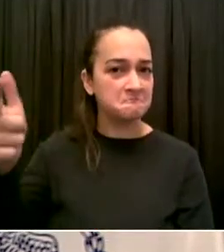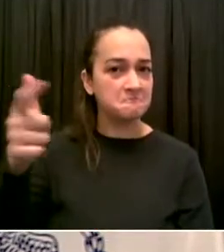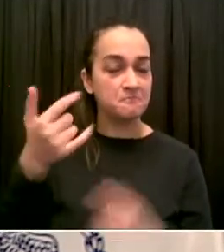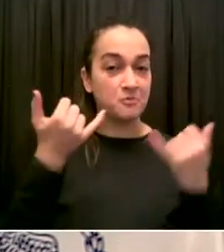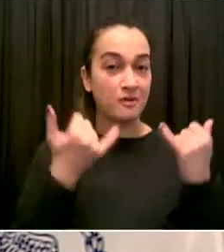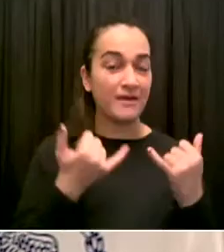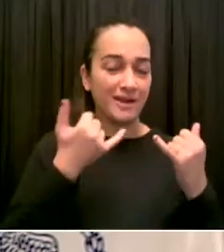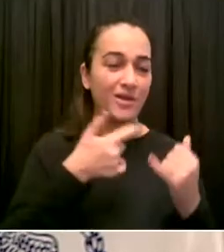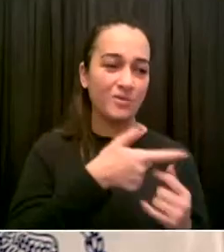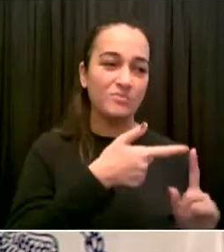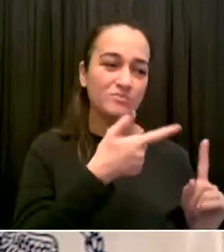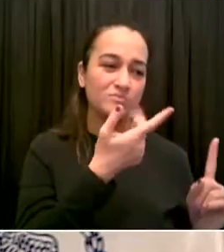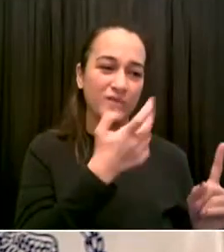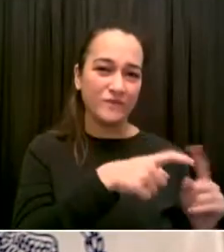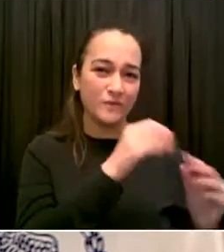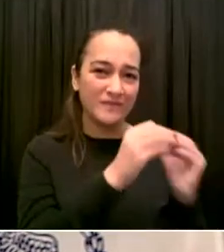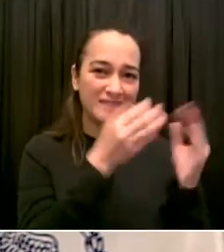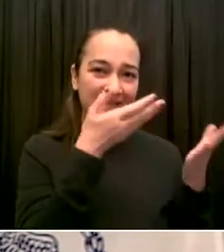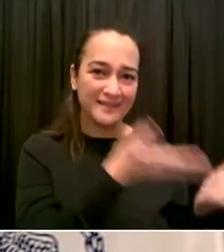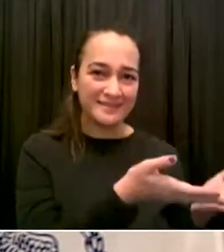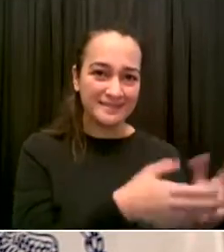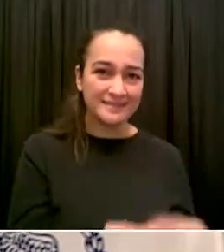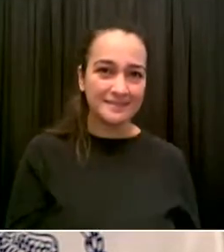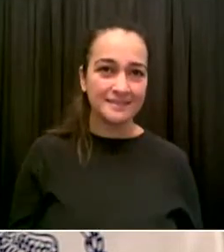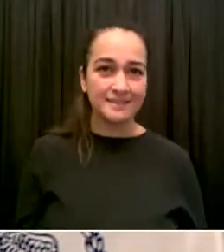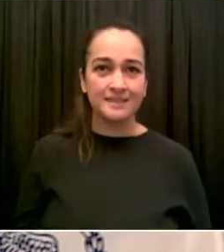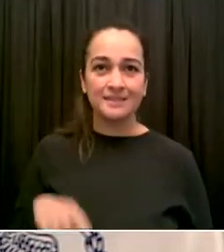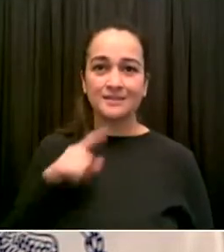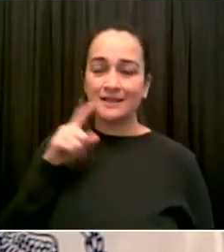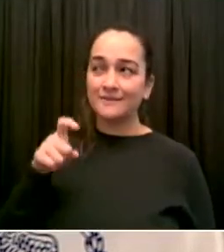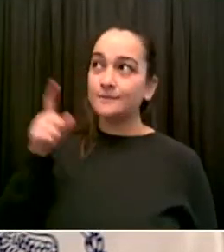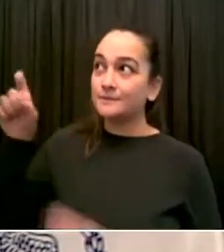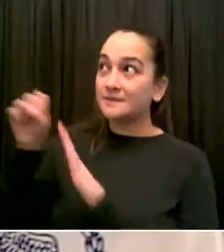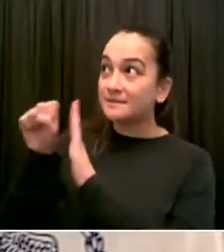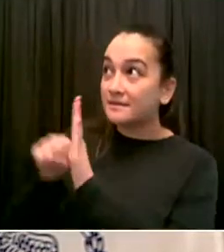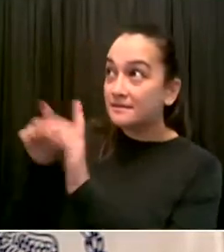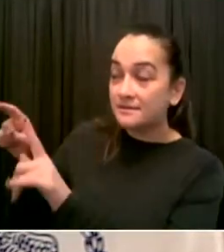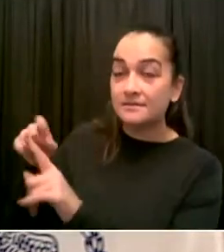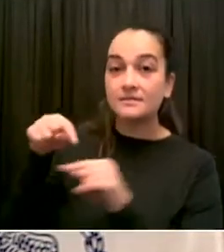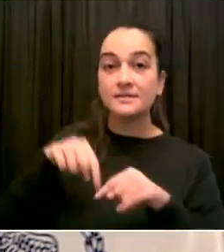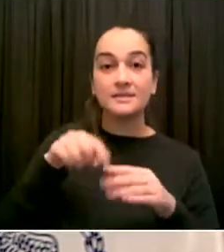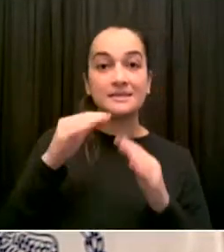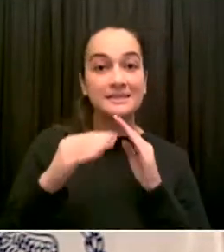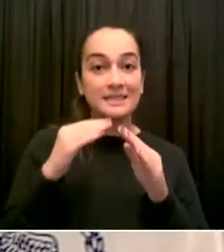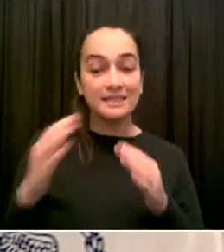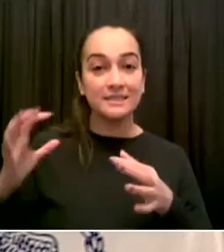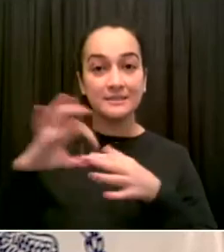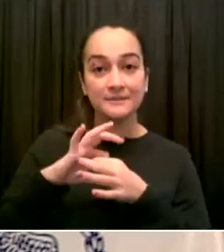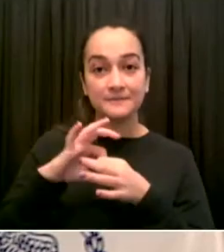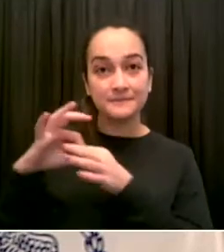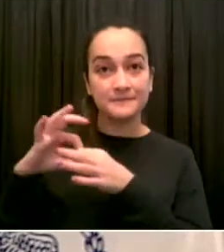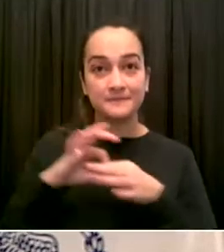GOAL.